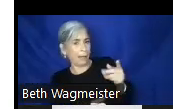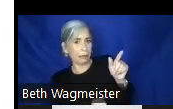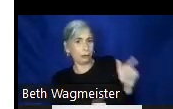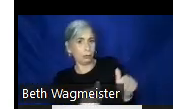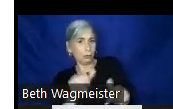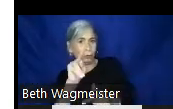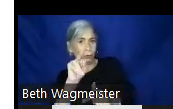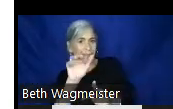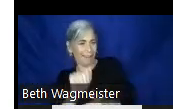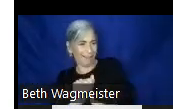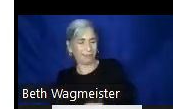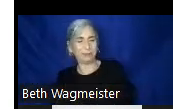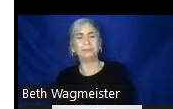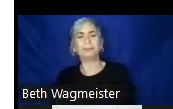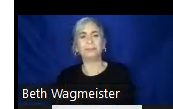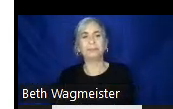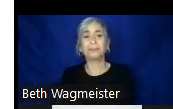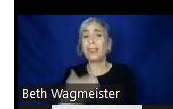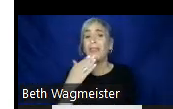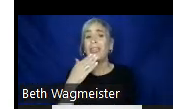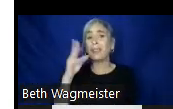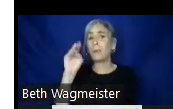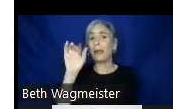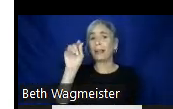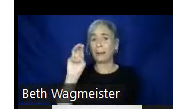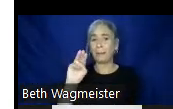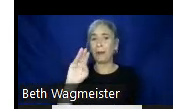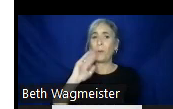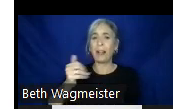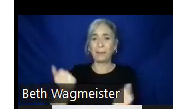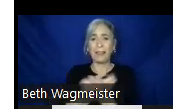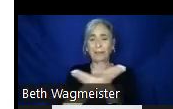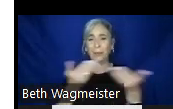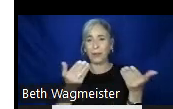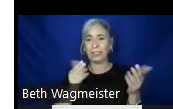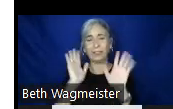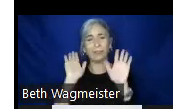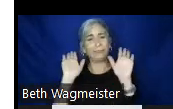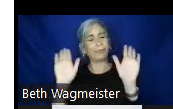Thank you, Malcolm. Welcome, everyone. It is always encouraging to see we